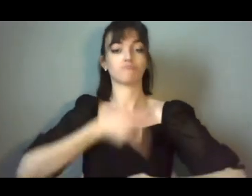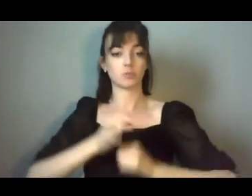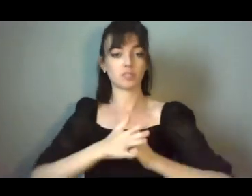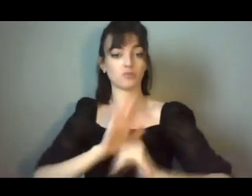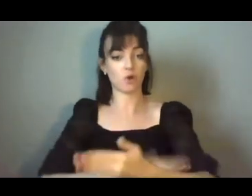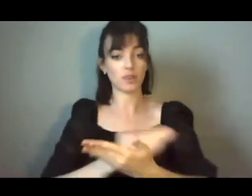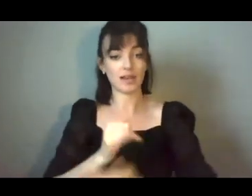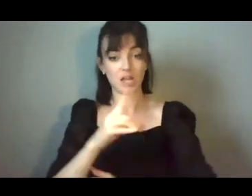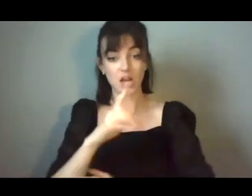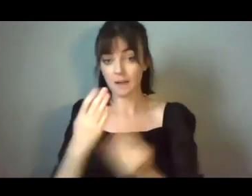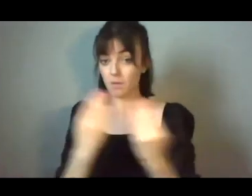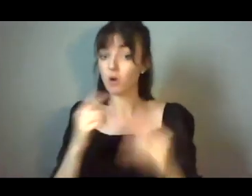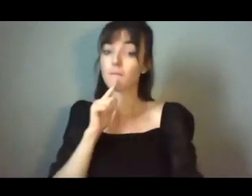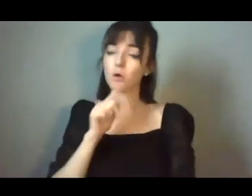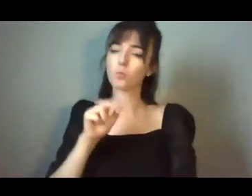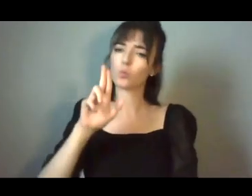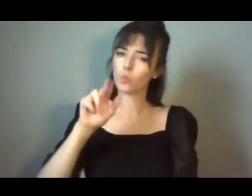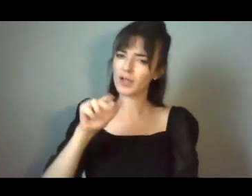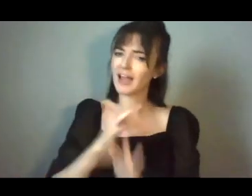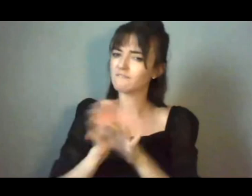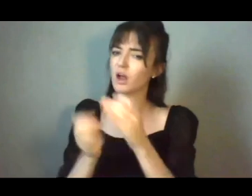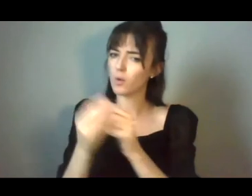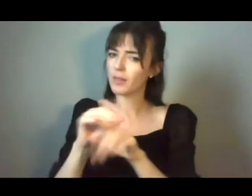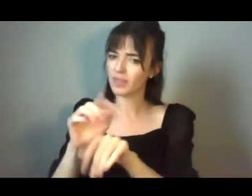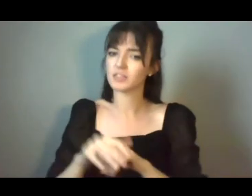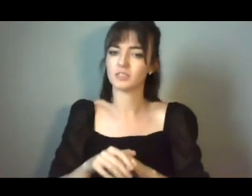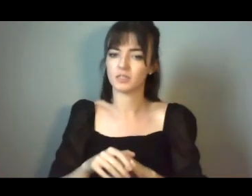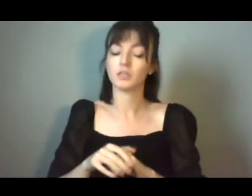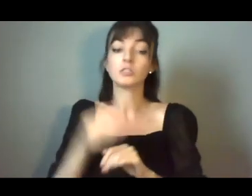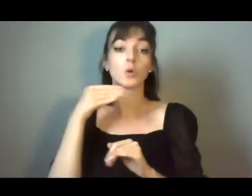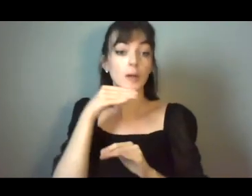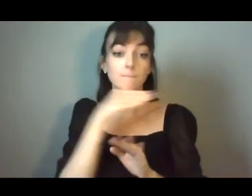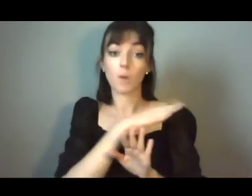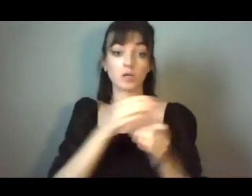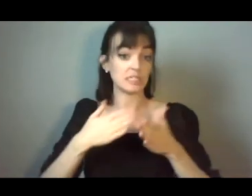that point. It is important in the broadest sense that people consider advance planning